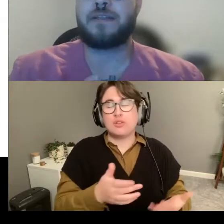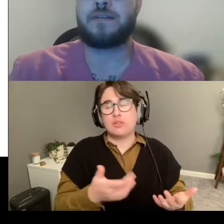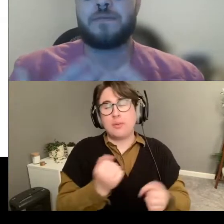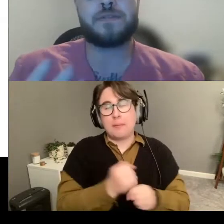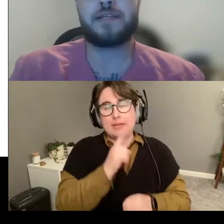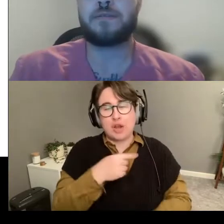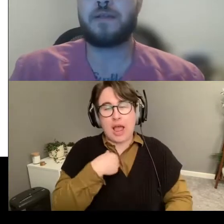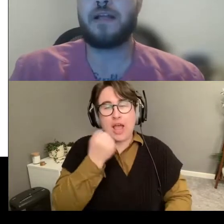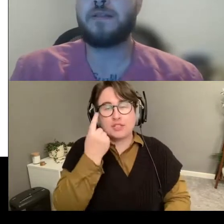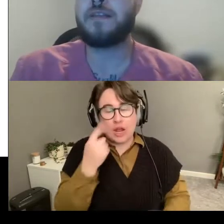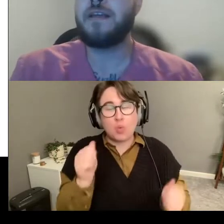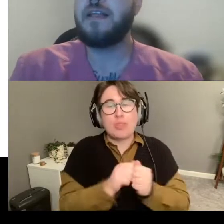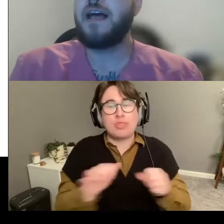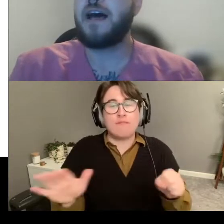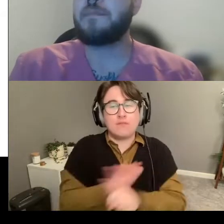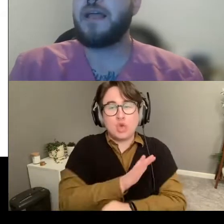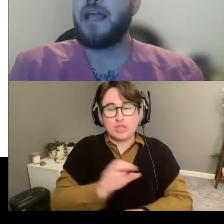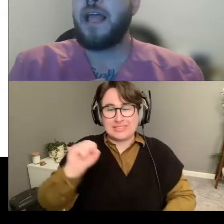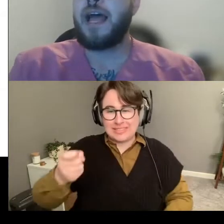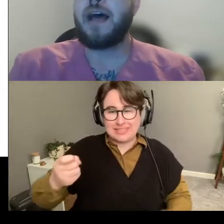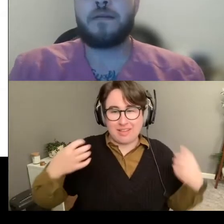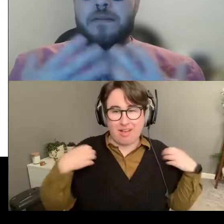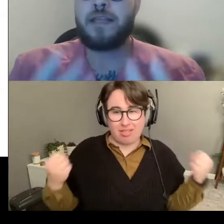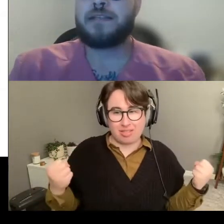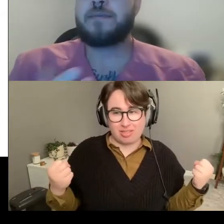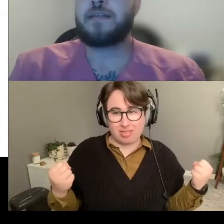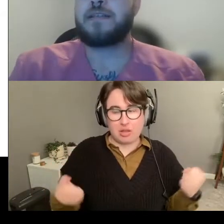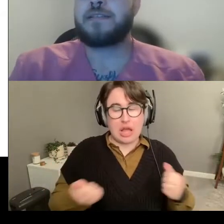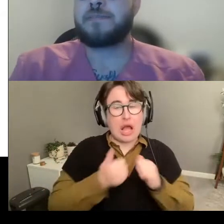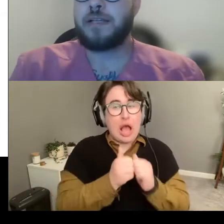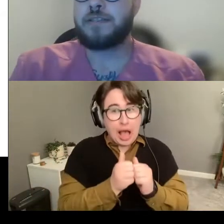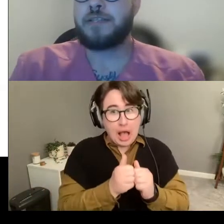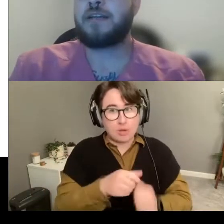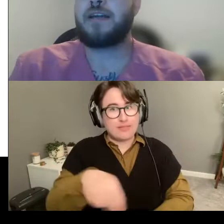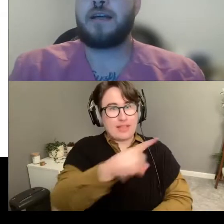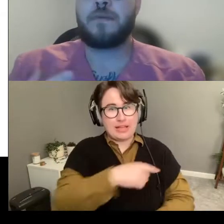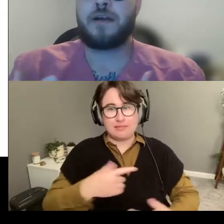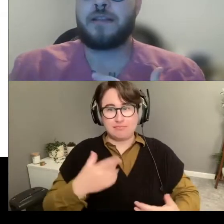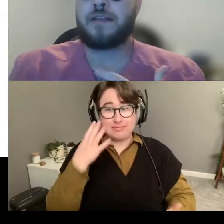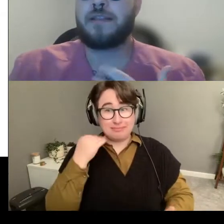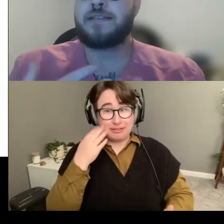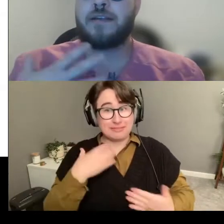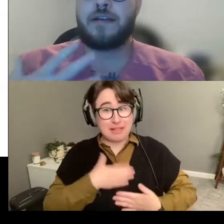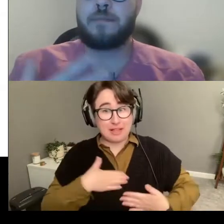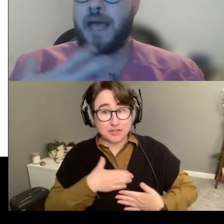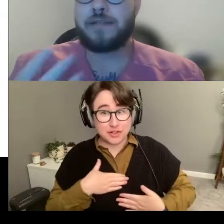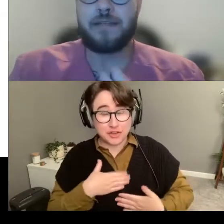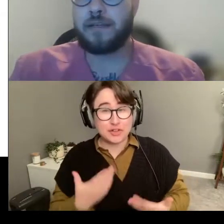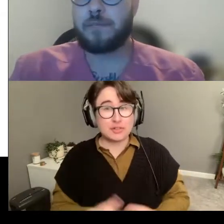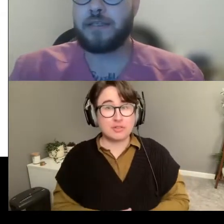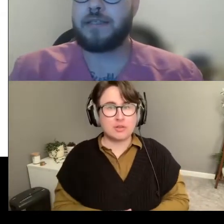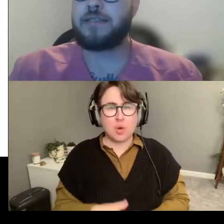to their full sexual health how they experience pleasure. Are there things that are impacting their ability